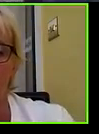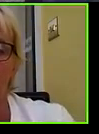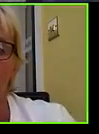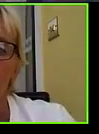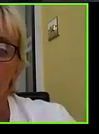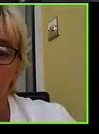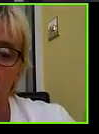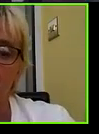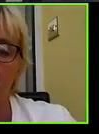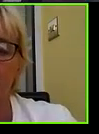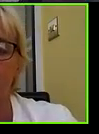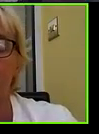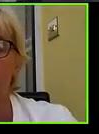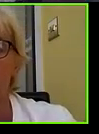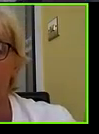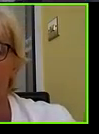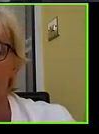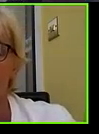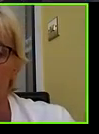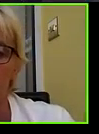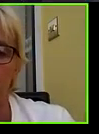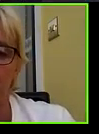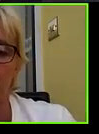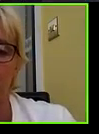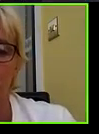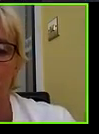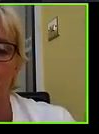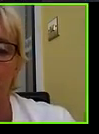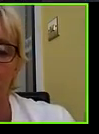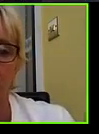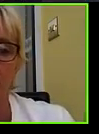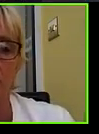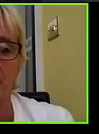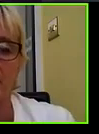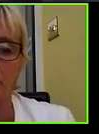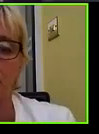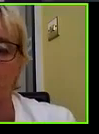tonight there is still updates so it is useful and it's useful as a tool for us